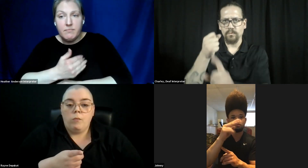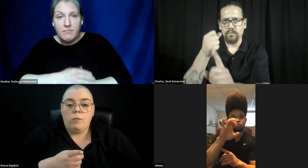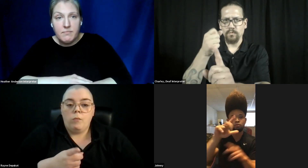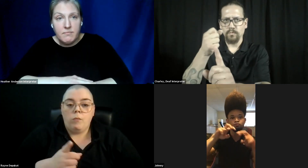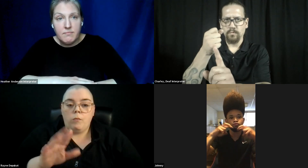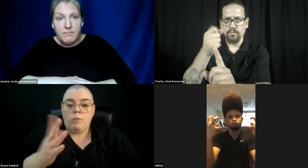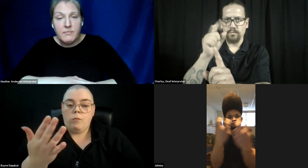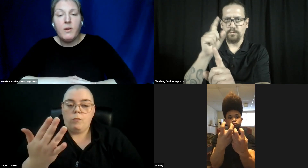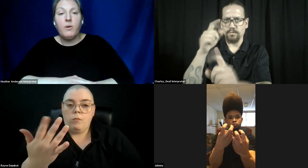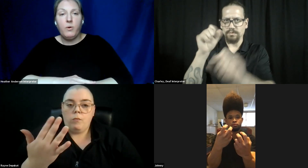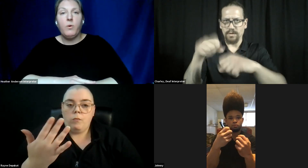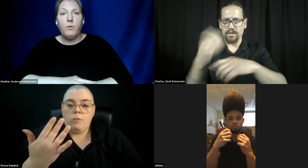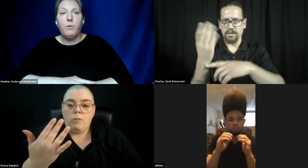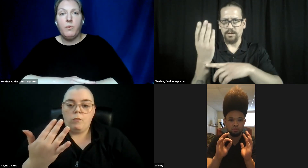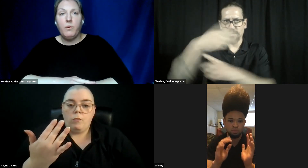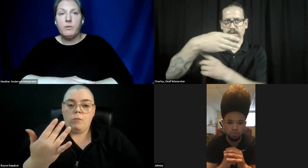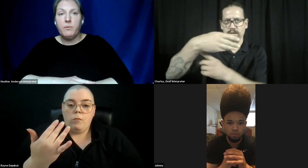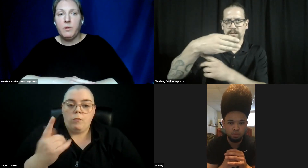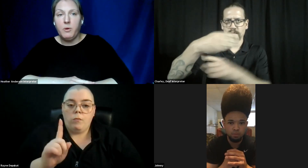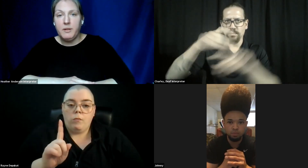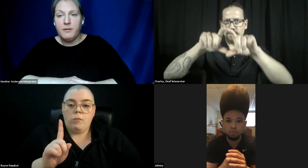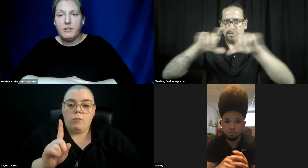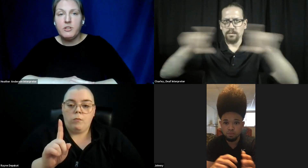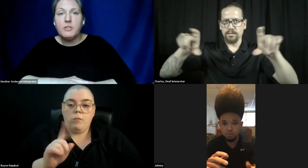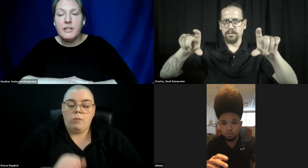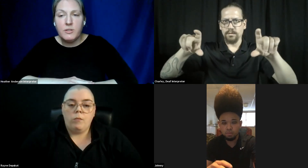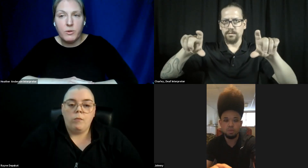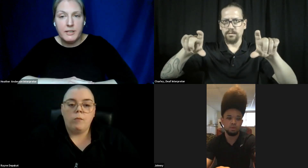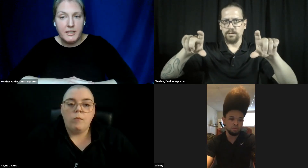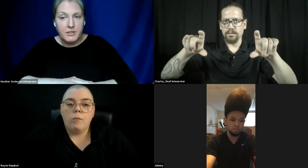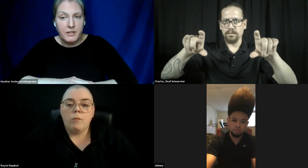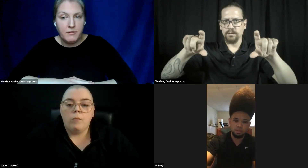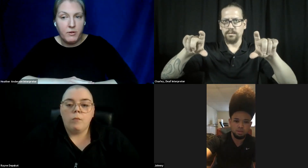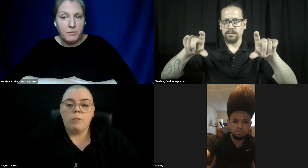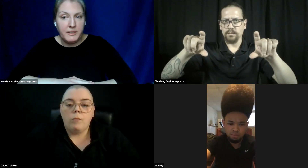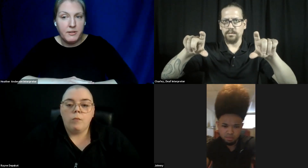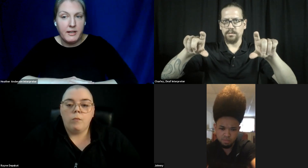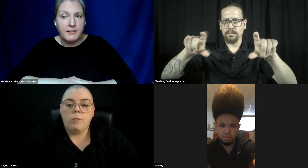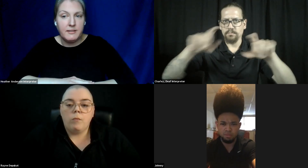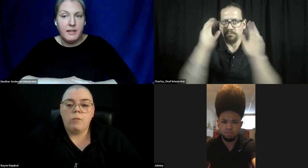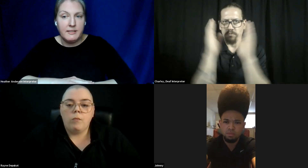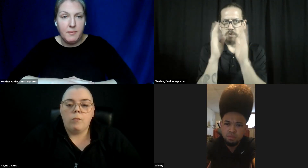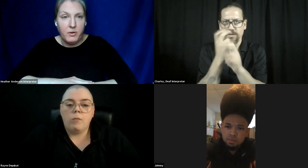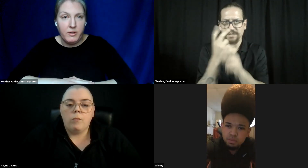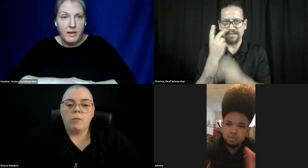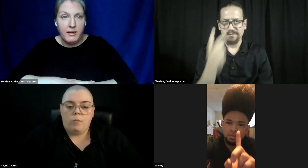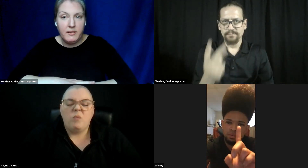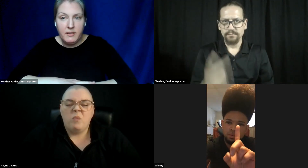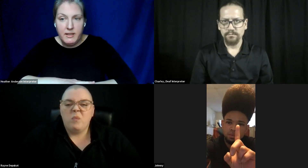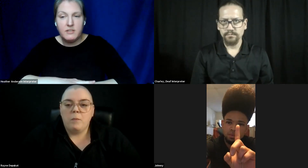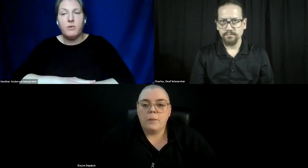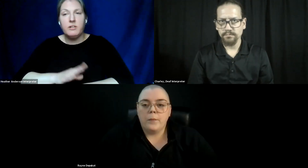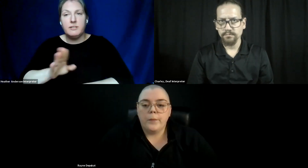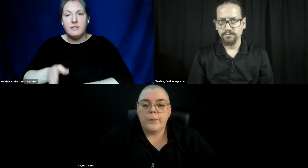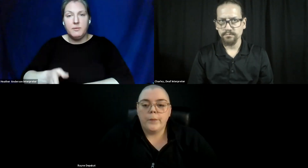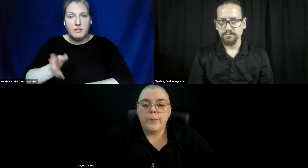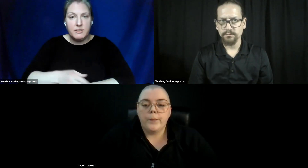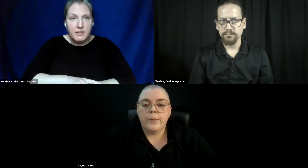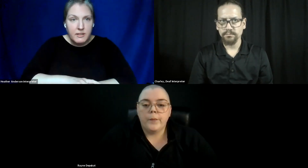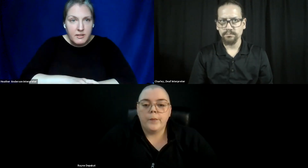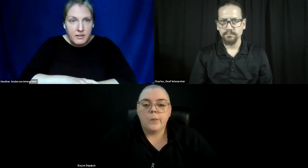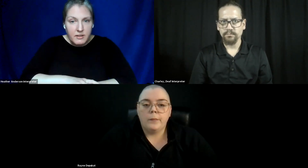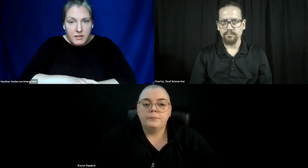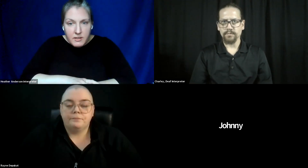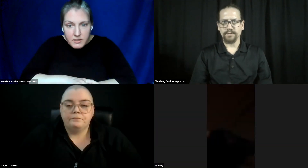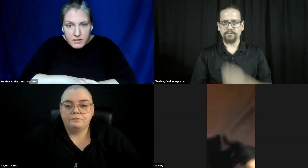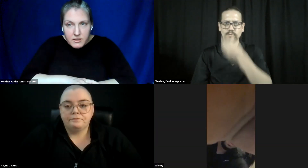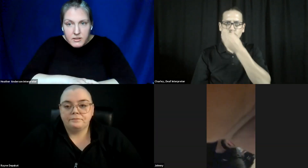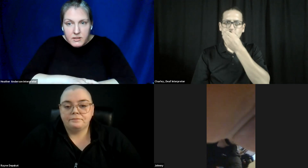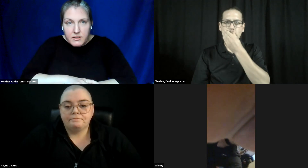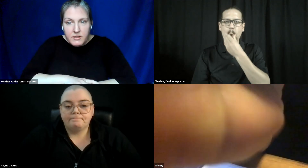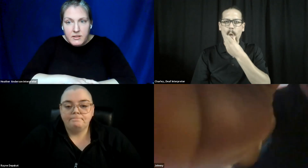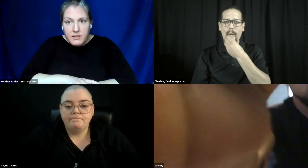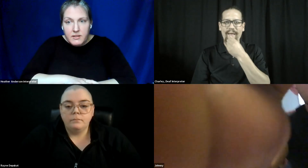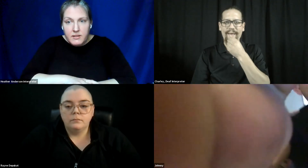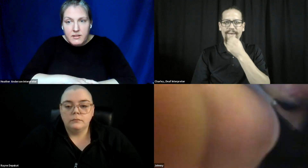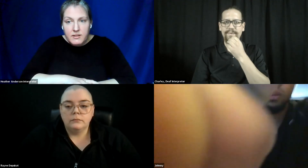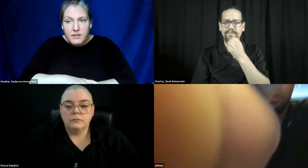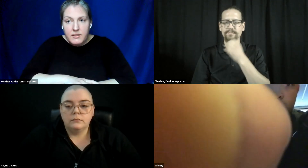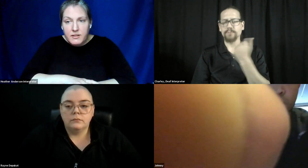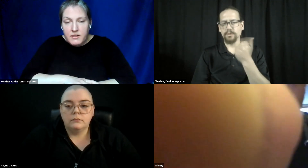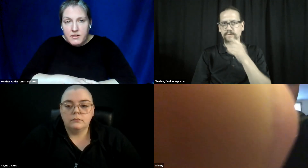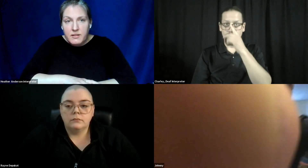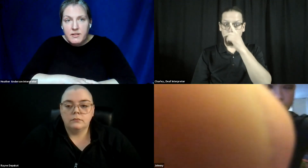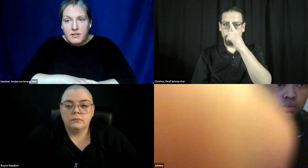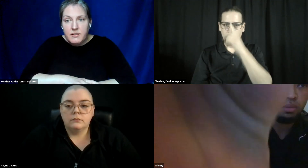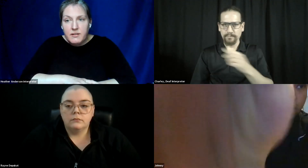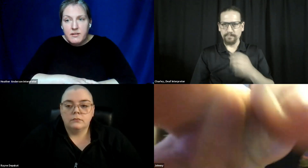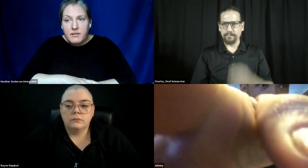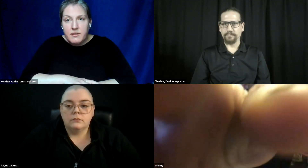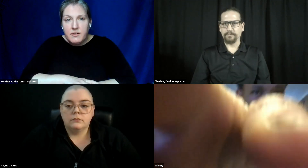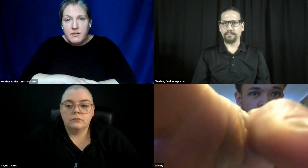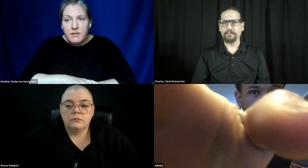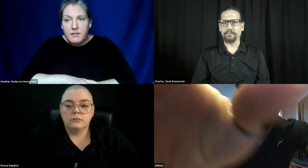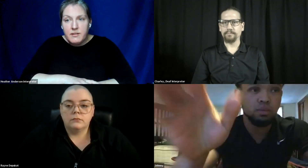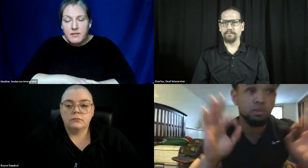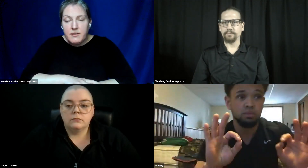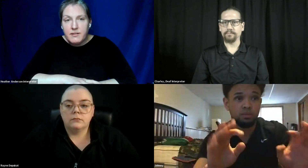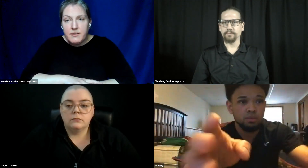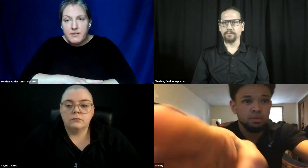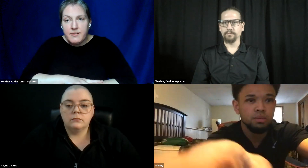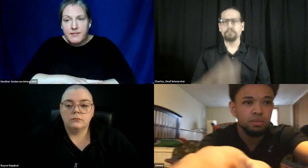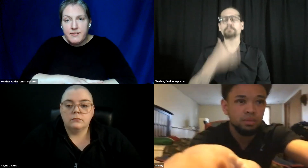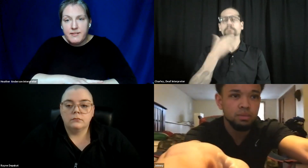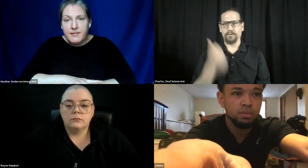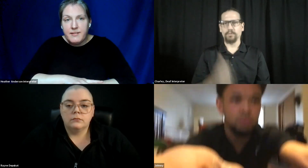So I can go ahead and hold on one moment, could you change the orientation on your phone please so that is landscape mode and not. It's so hard to see when it's.